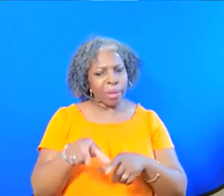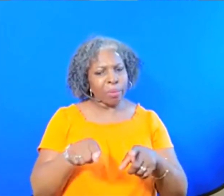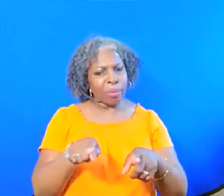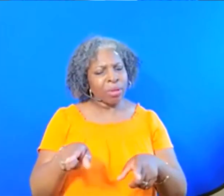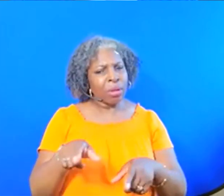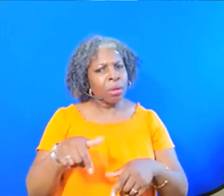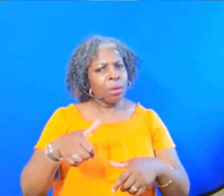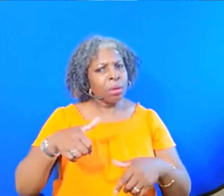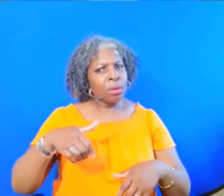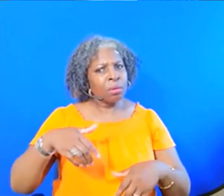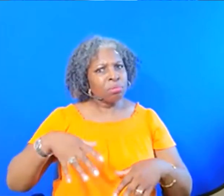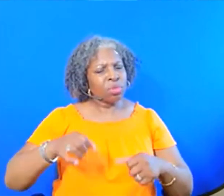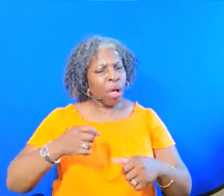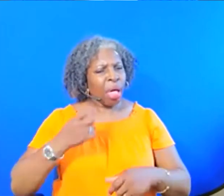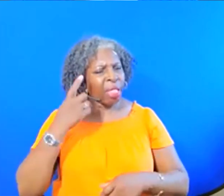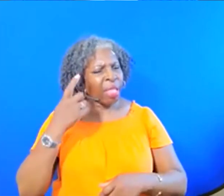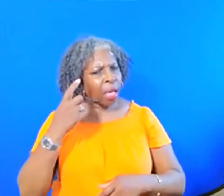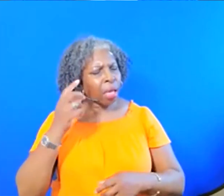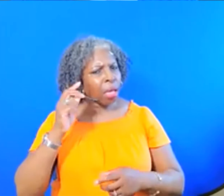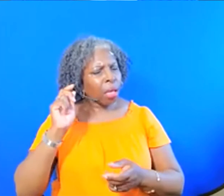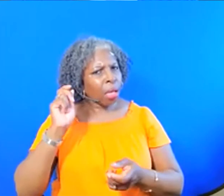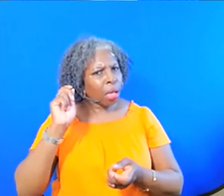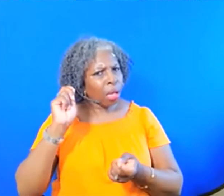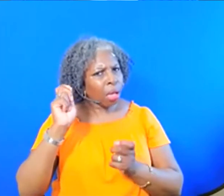And let's show what can happen and make it irresistible and permanent.